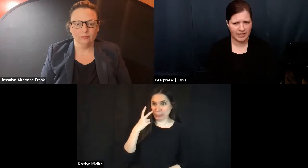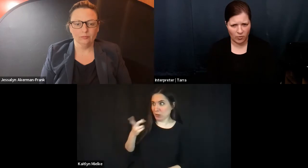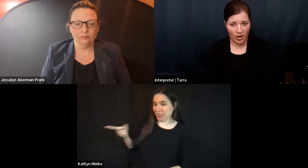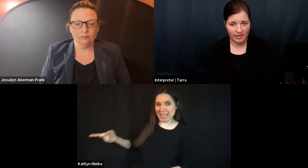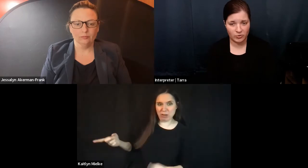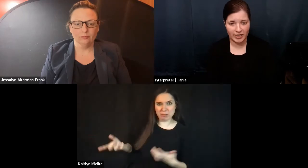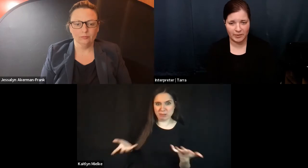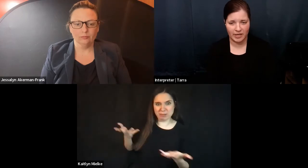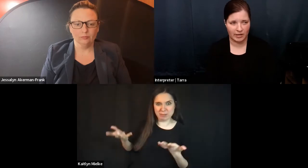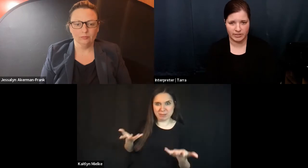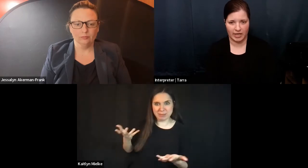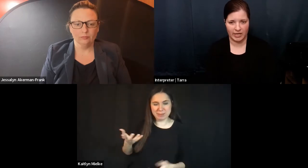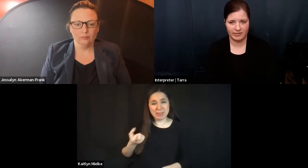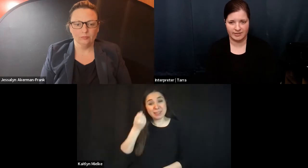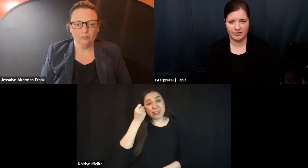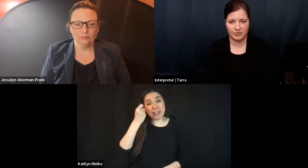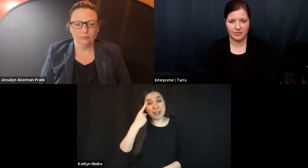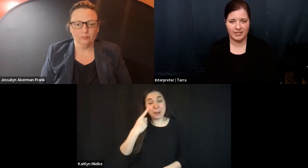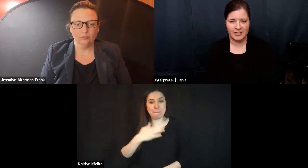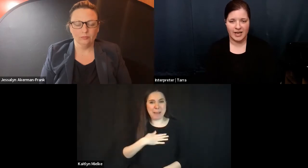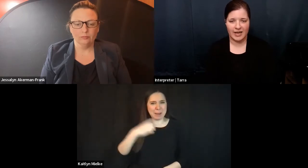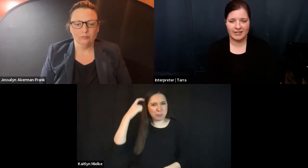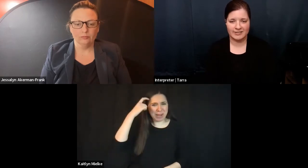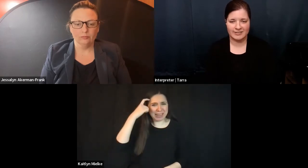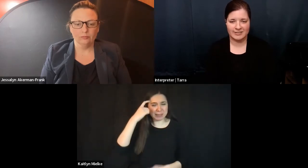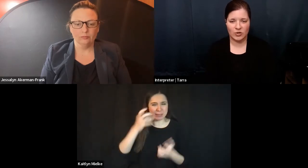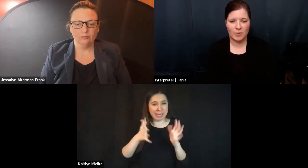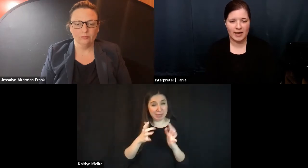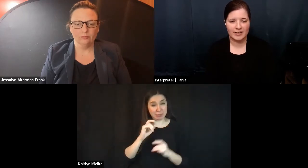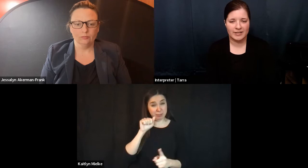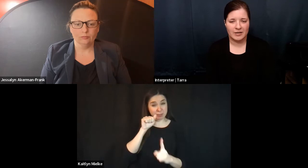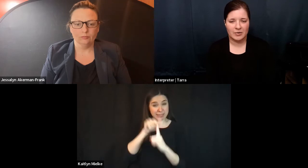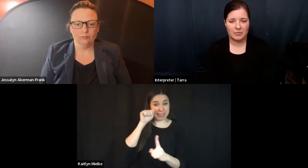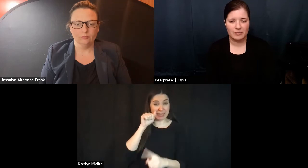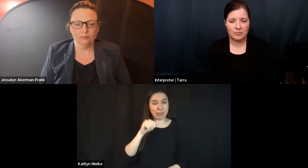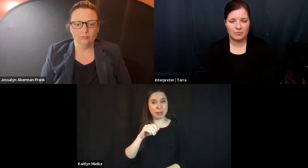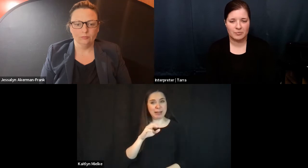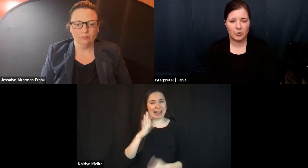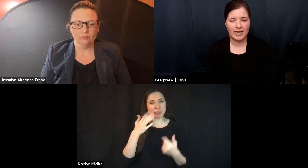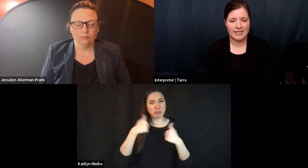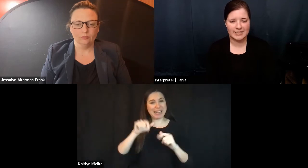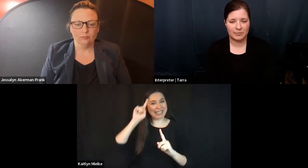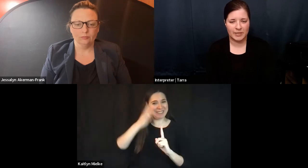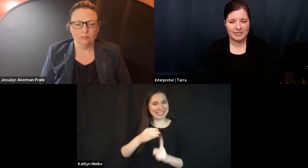I can't see them. Then they'll finally come up and tap me on the shoulder and say, why didn't you look at me?